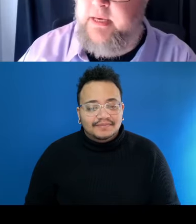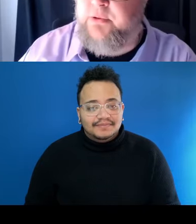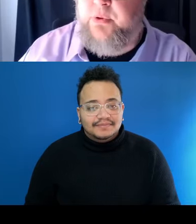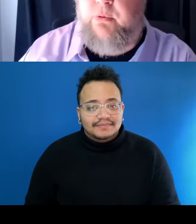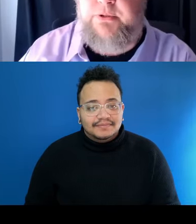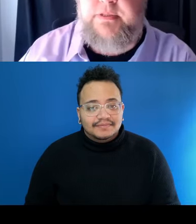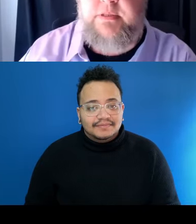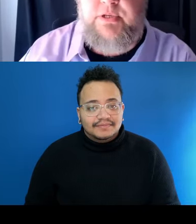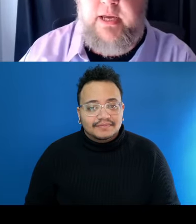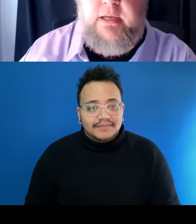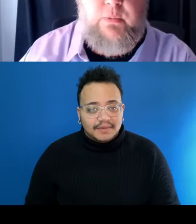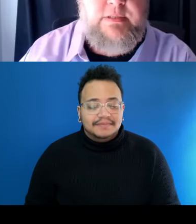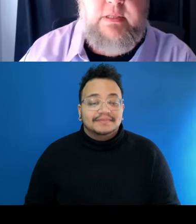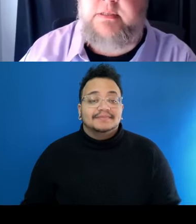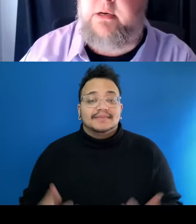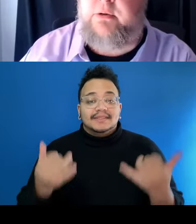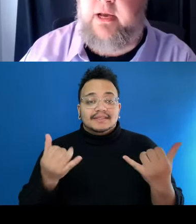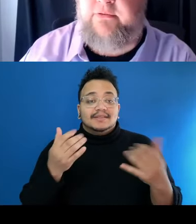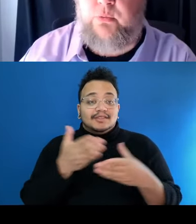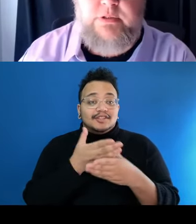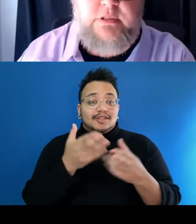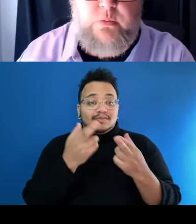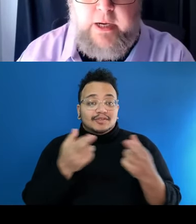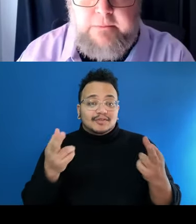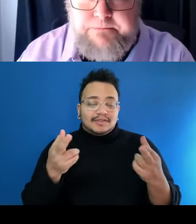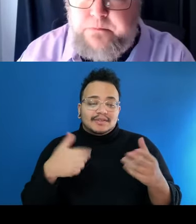and Loree will put these in the chat and we can send these out afterwards as well.